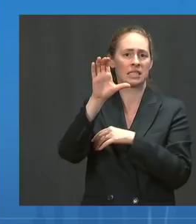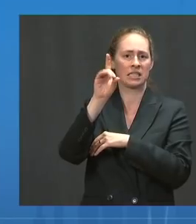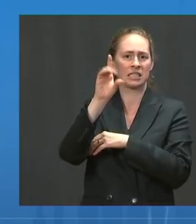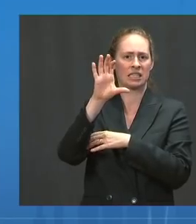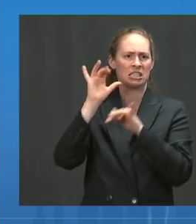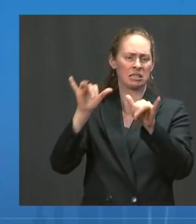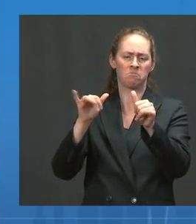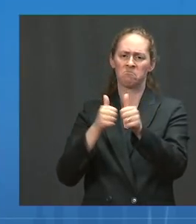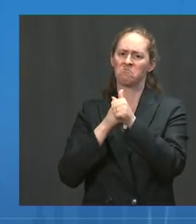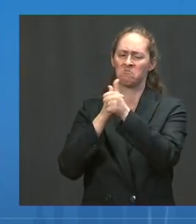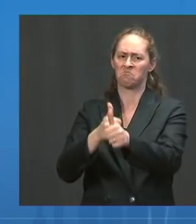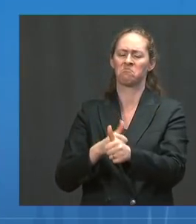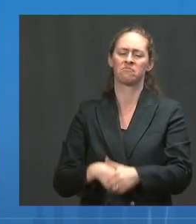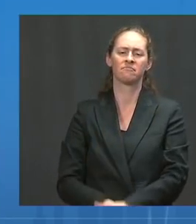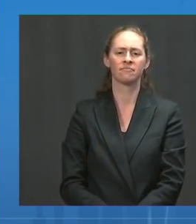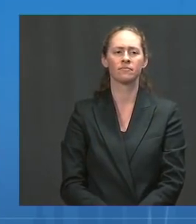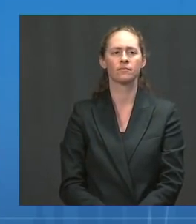Mr. Zients: Last -- let me do one more question, please.